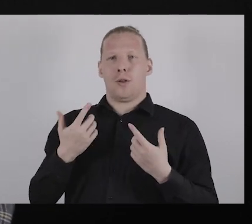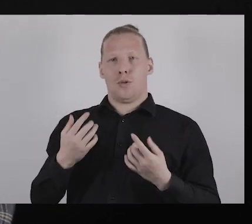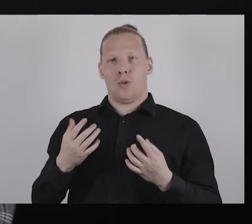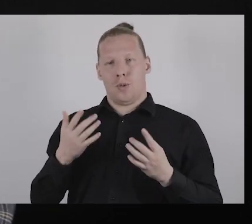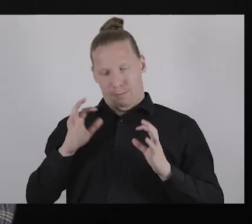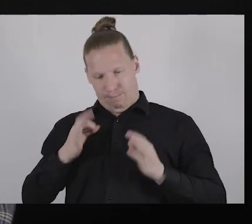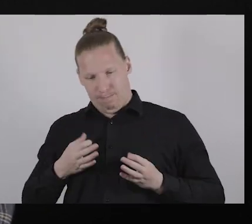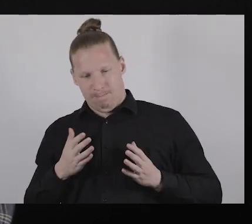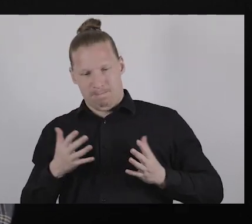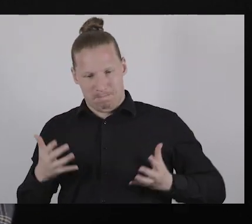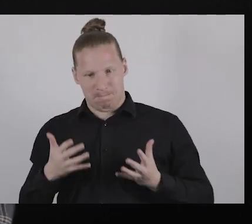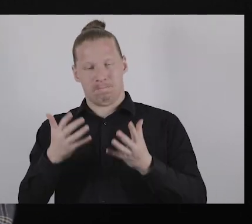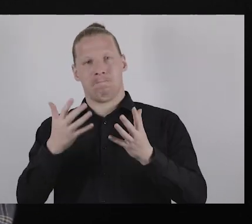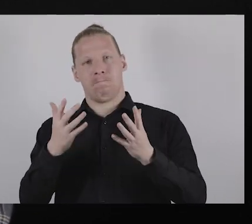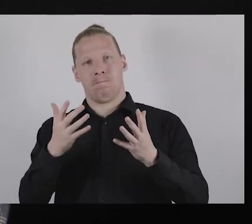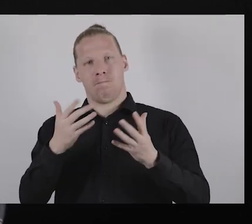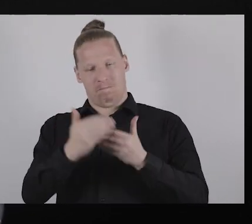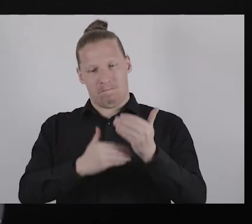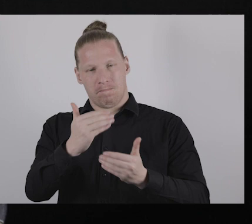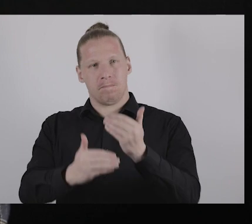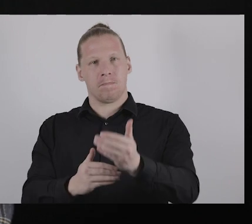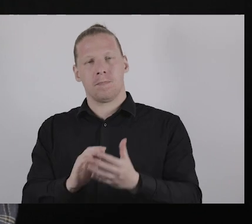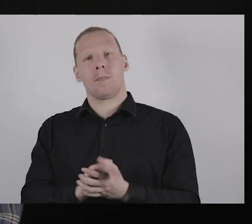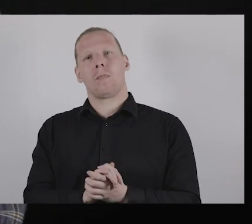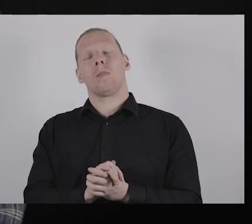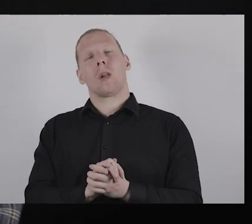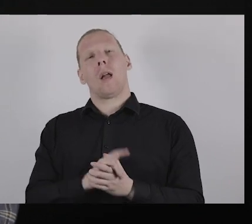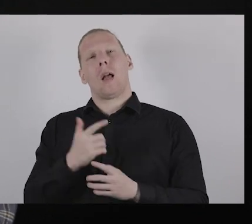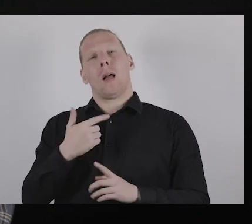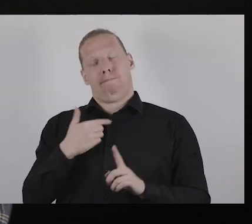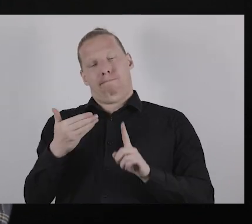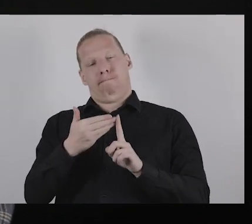assisted me— helped me to motivate myself and have guided me.